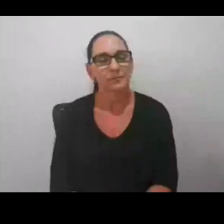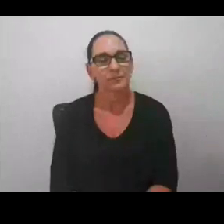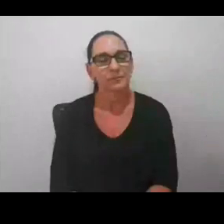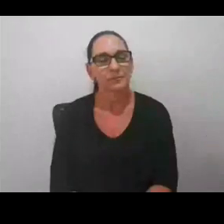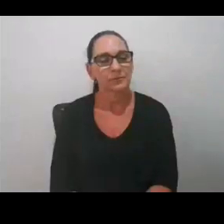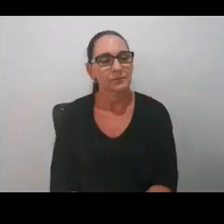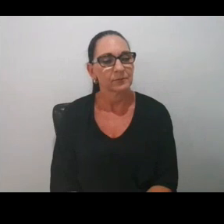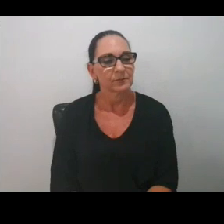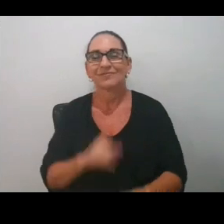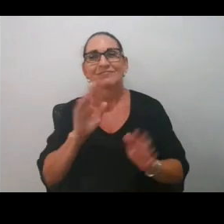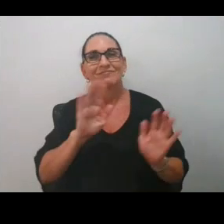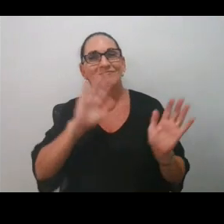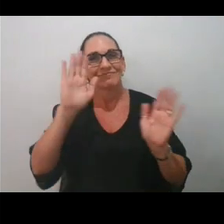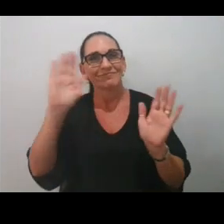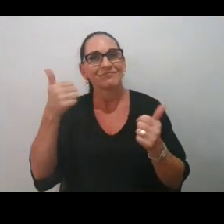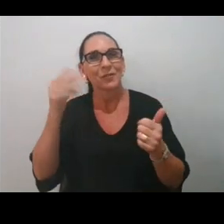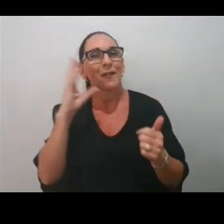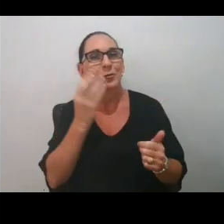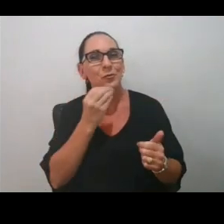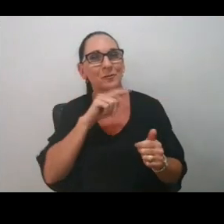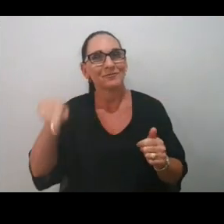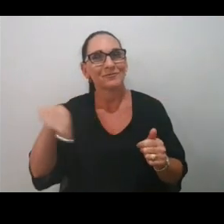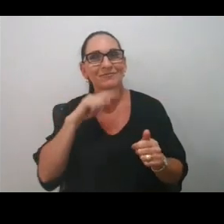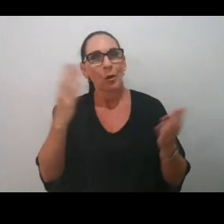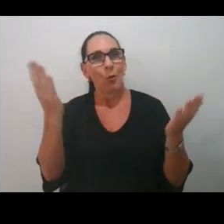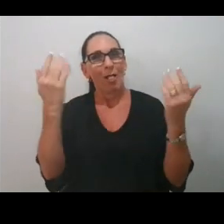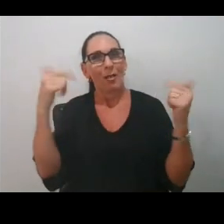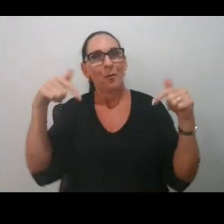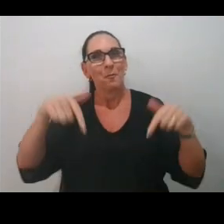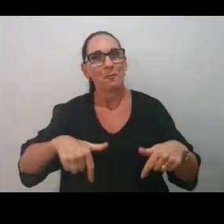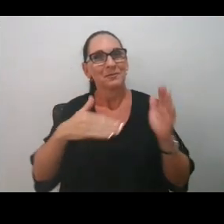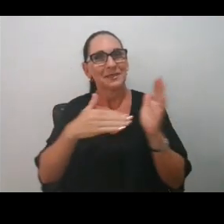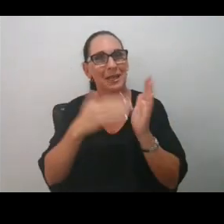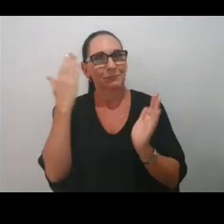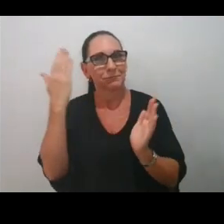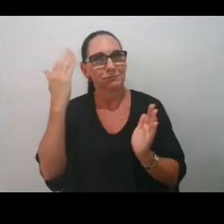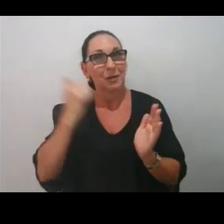Good afternoon and welcome to the webinar my name is Katherine Gorter you're joining